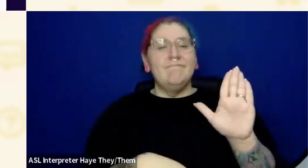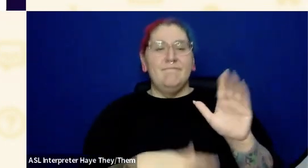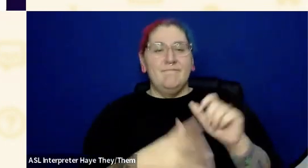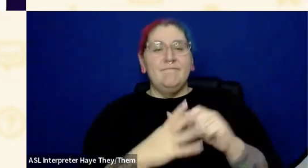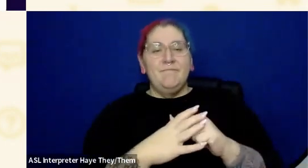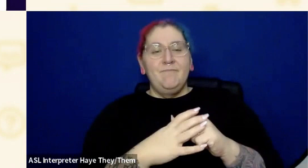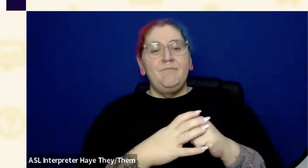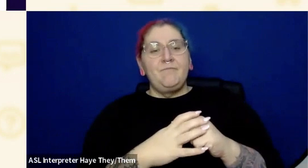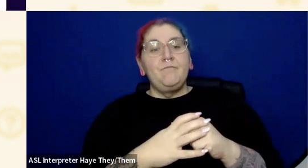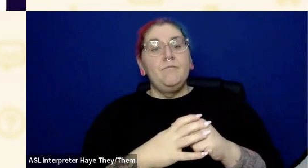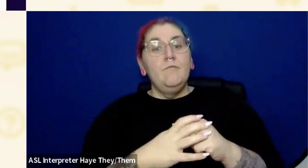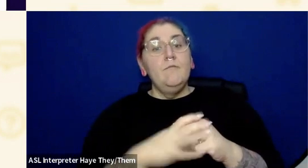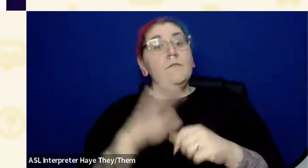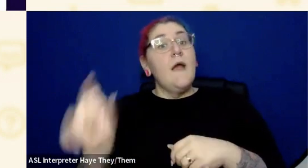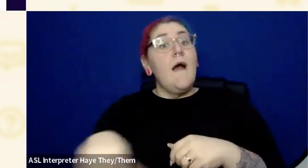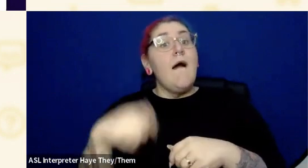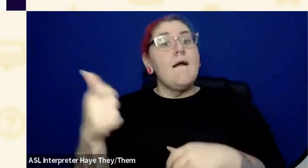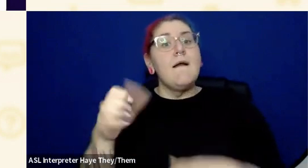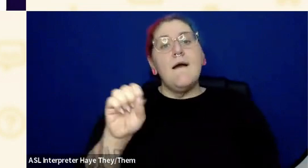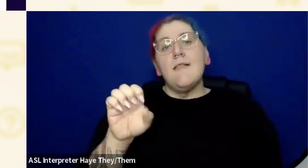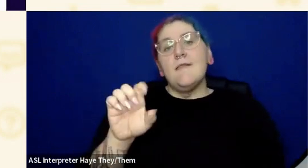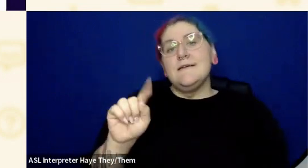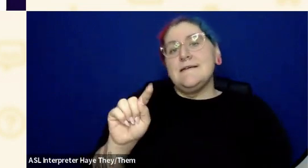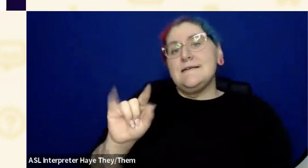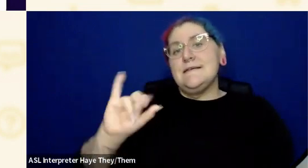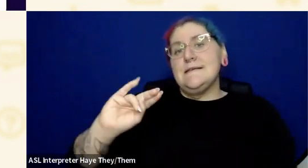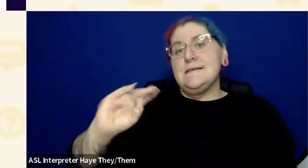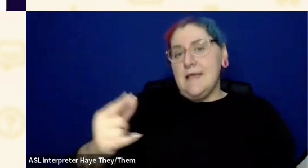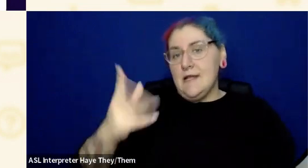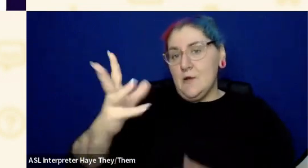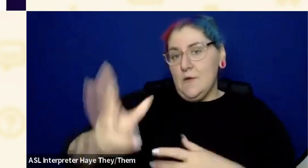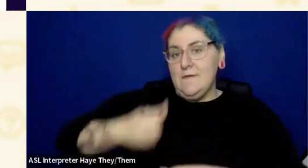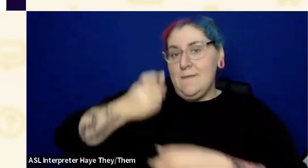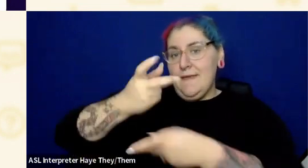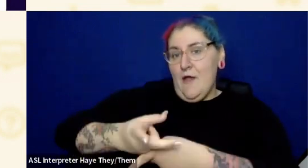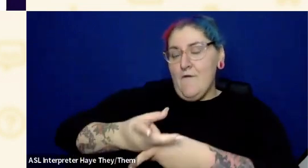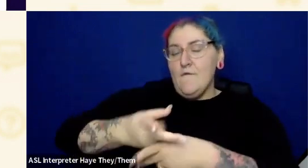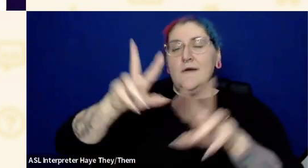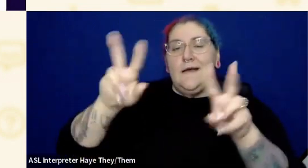Another setting that we need to pay attention to is the sub-label placement.